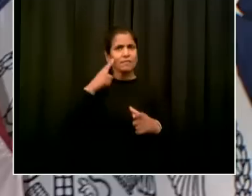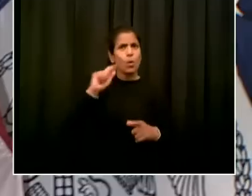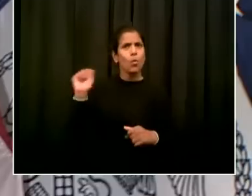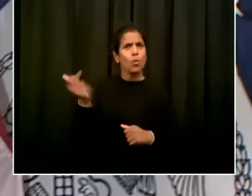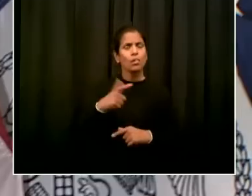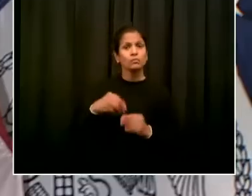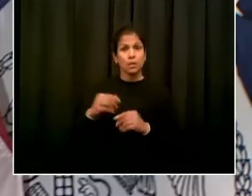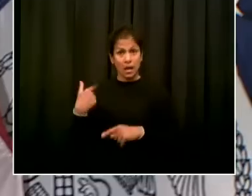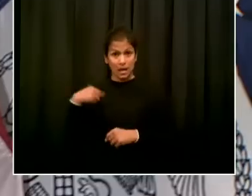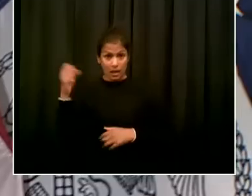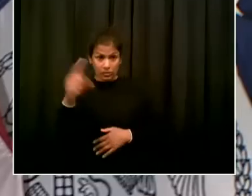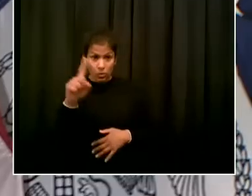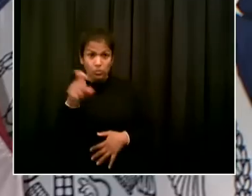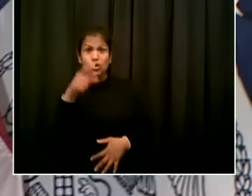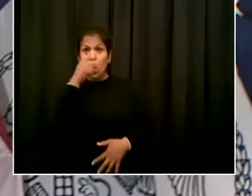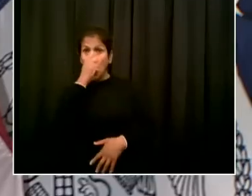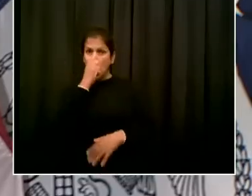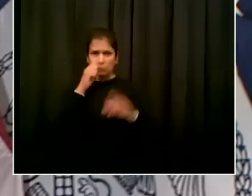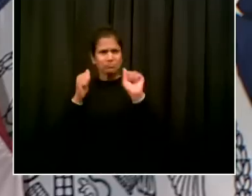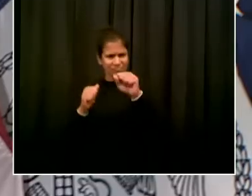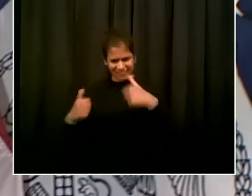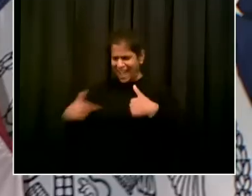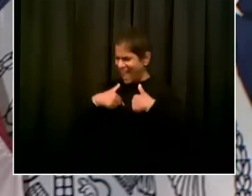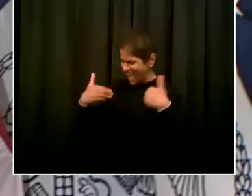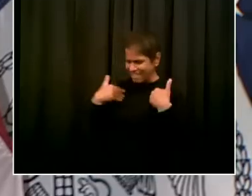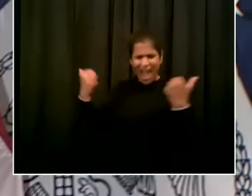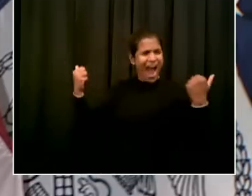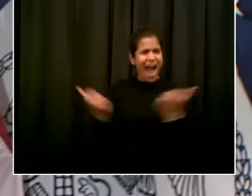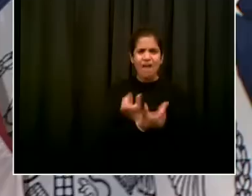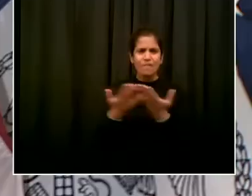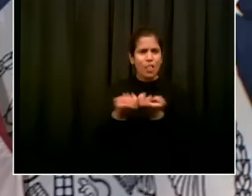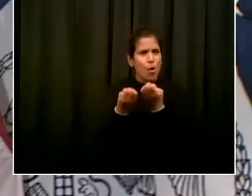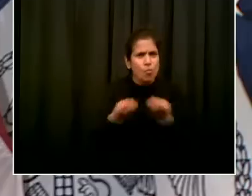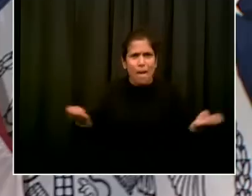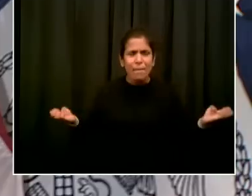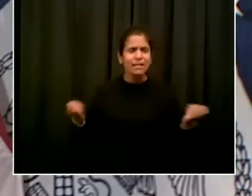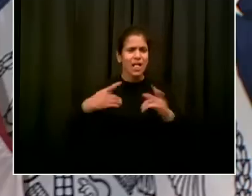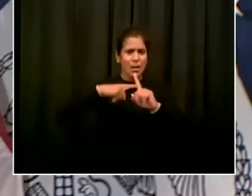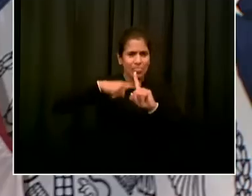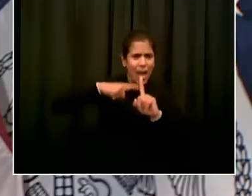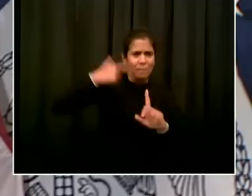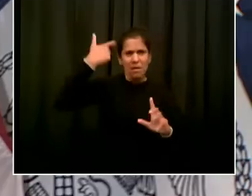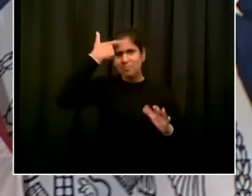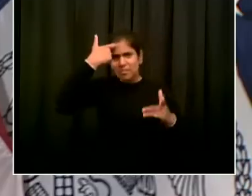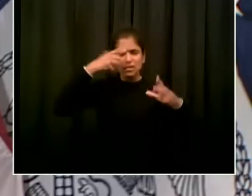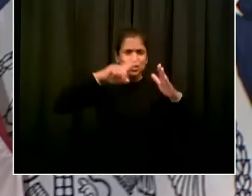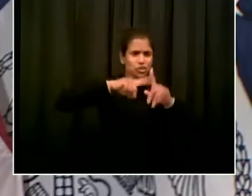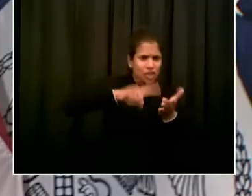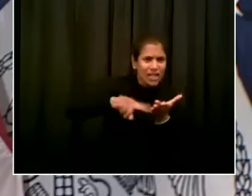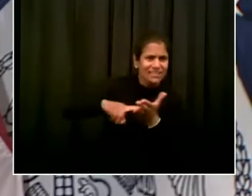MOUNTED THERMOOMETEERS, WHERE THE KIDS COME RIGHT IN THE DOORS AND THHE THERMOMETERS